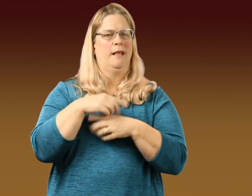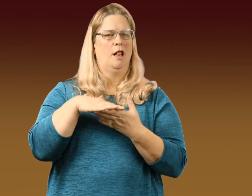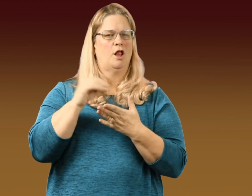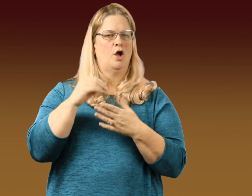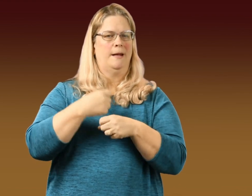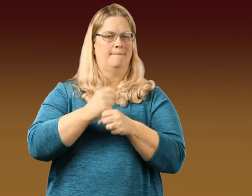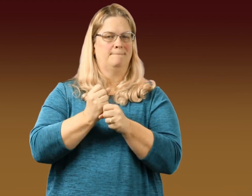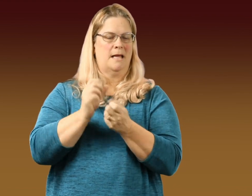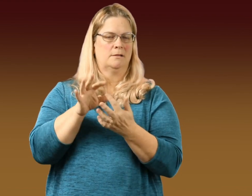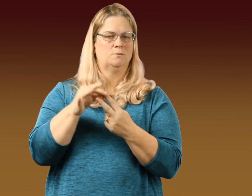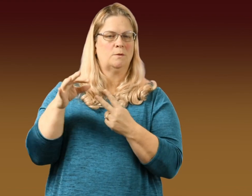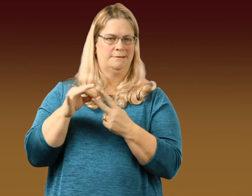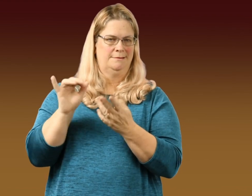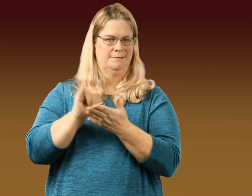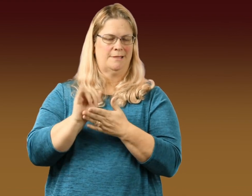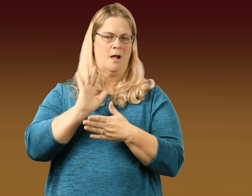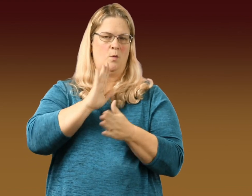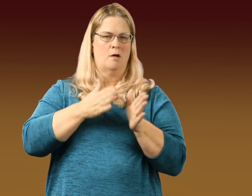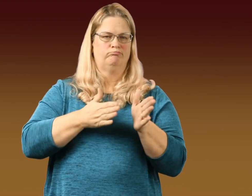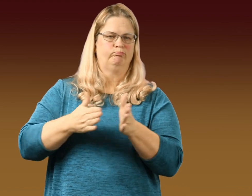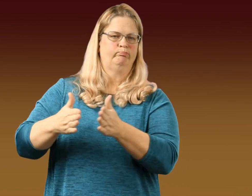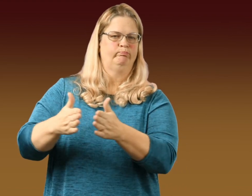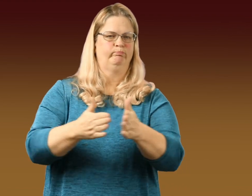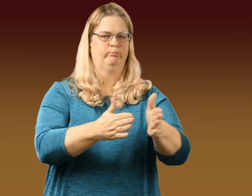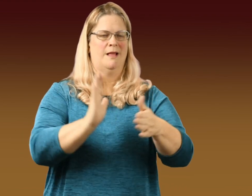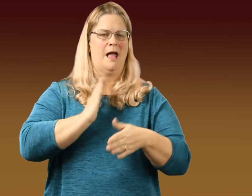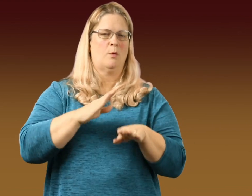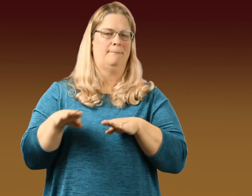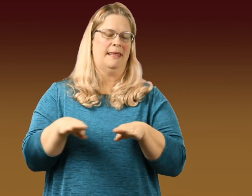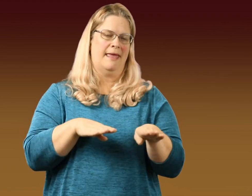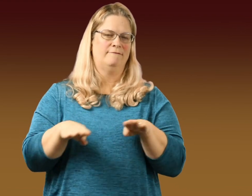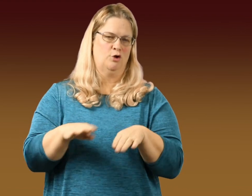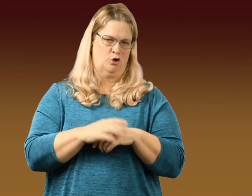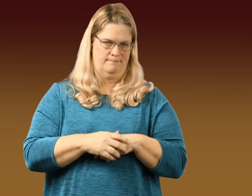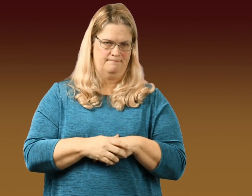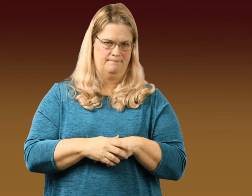This is where we learn to make choices that will drive our behavior.